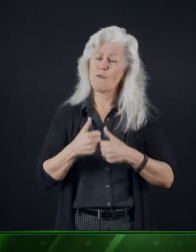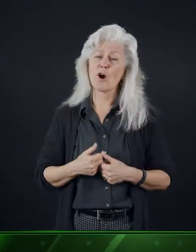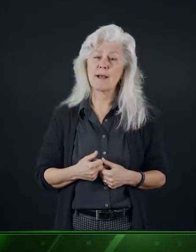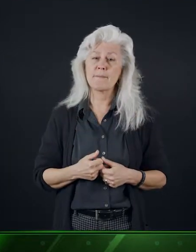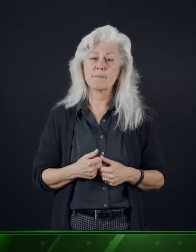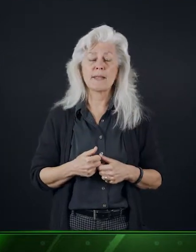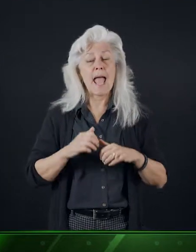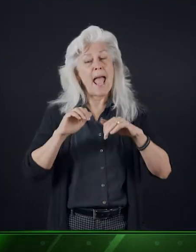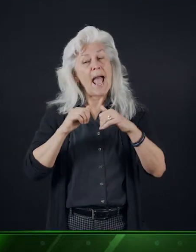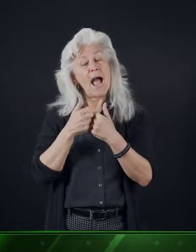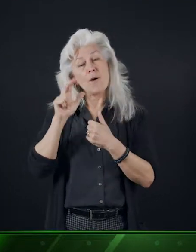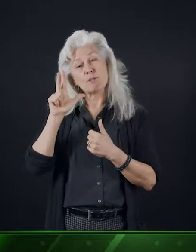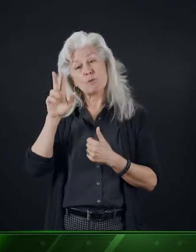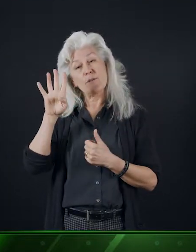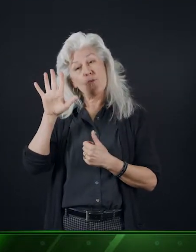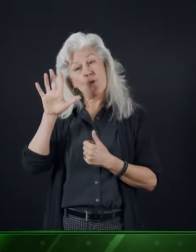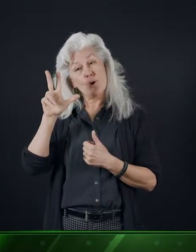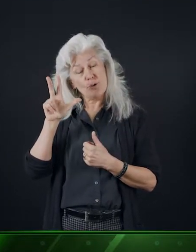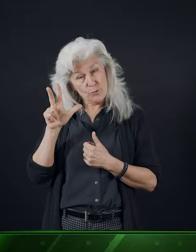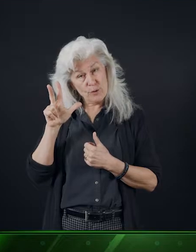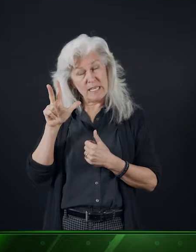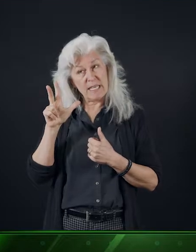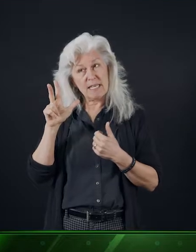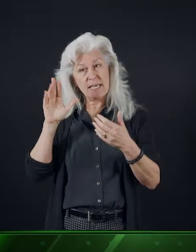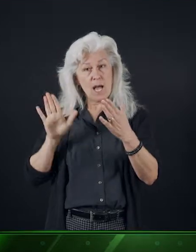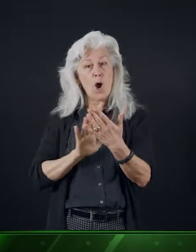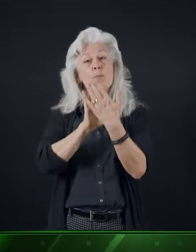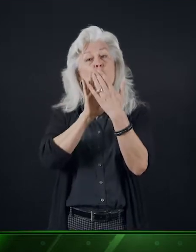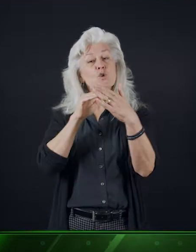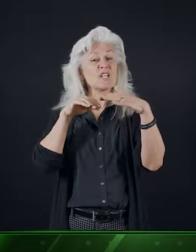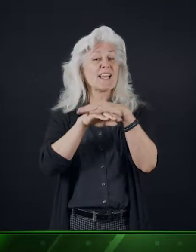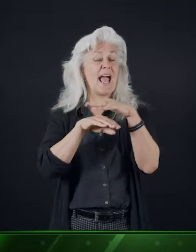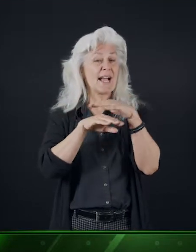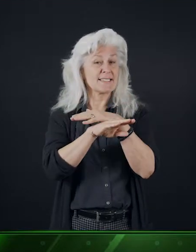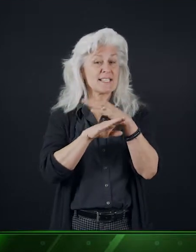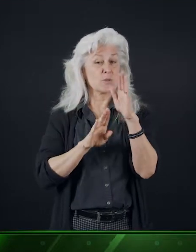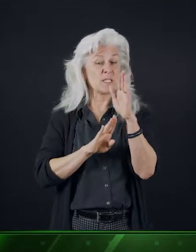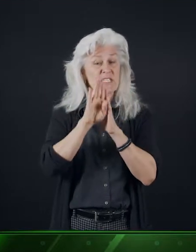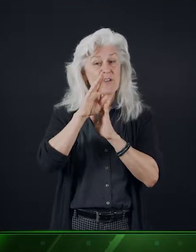How has 343 Industries approached accessibility as it's been developing Halo Infinite?